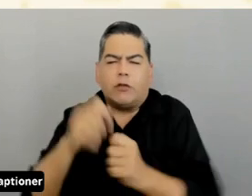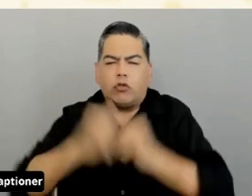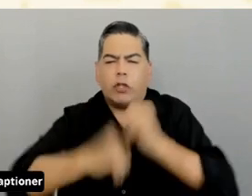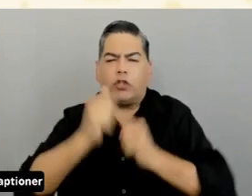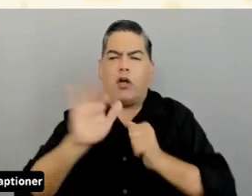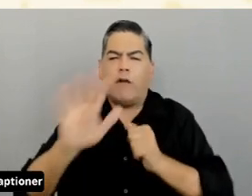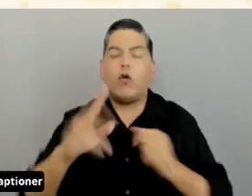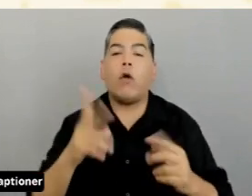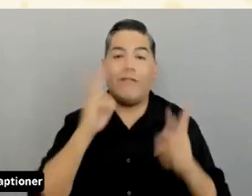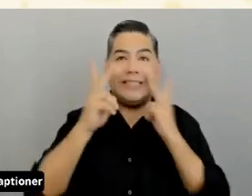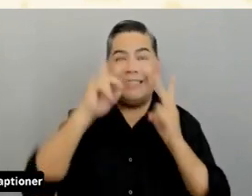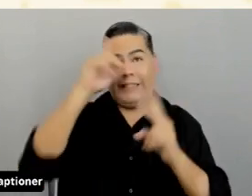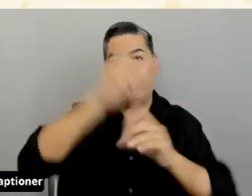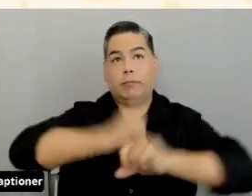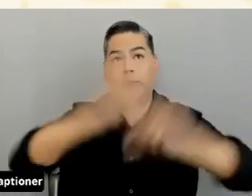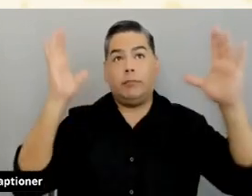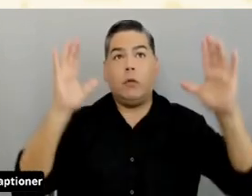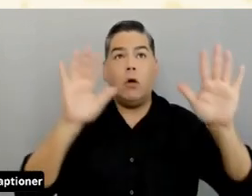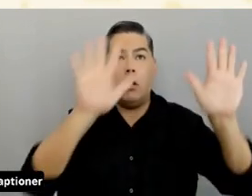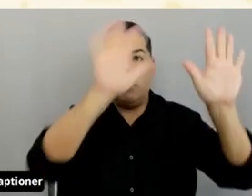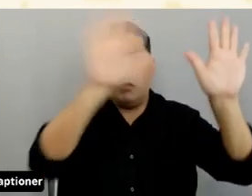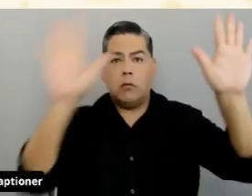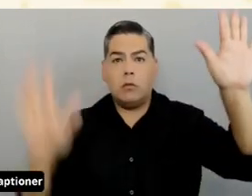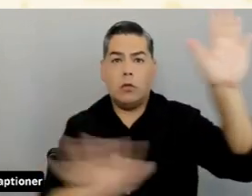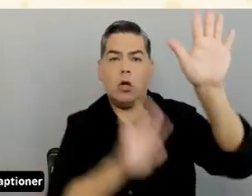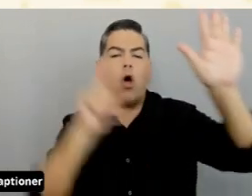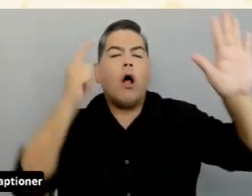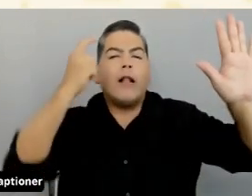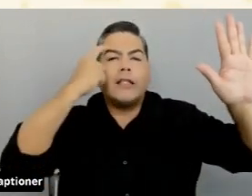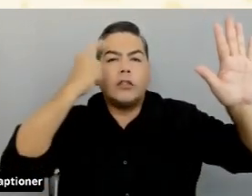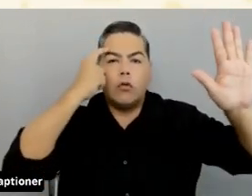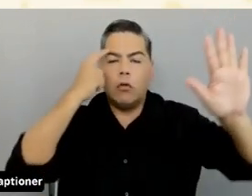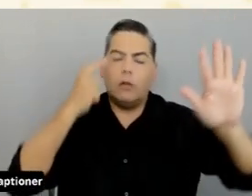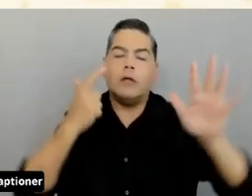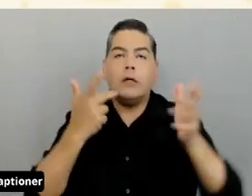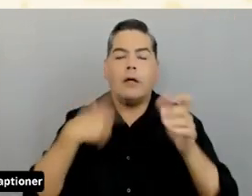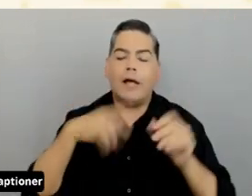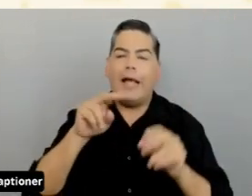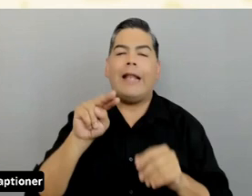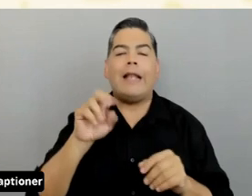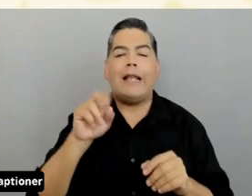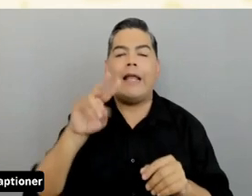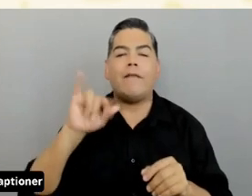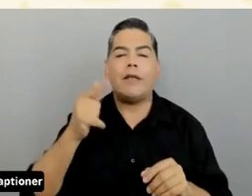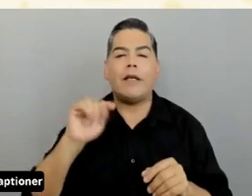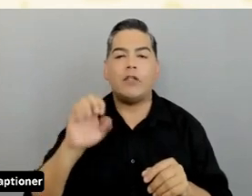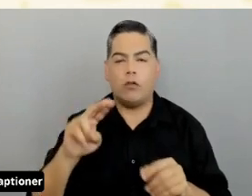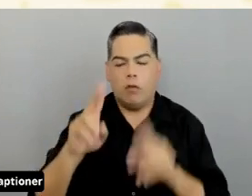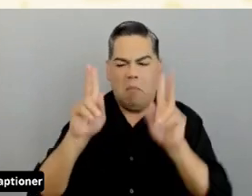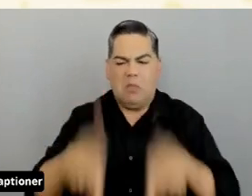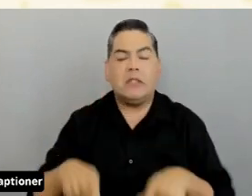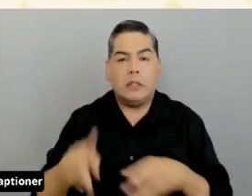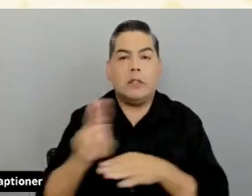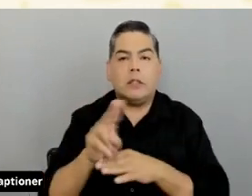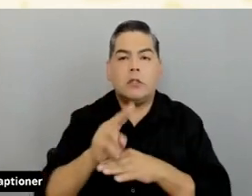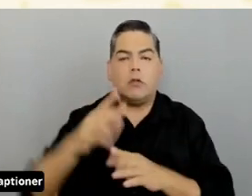It means the logical, meaningful navigation when the user is navigating with the tab key, for example.